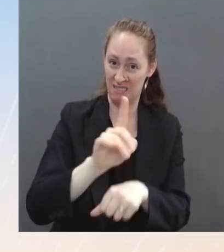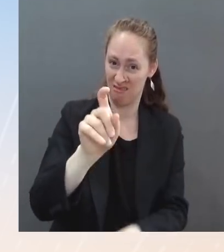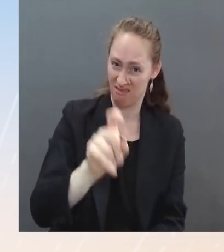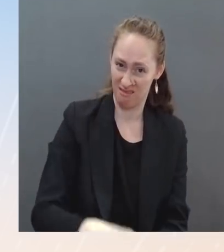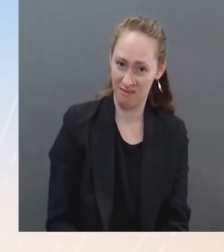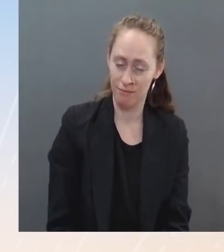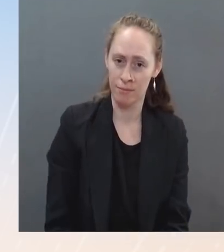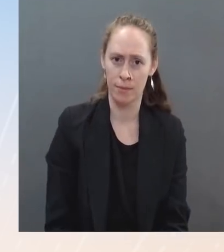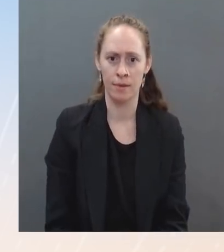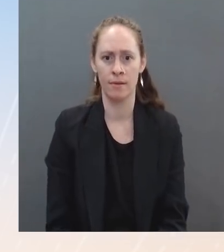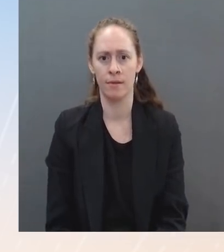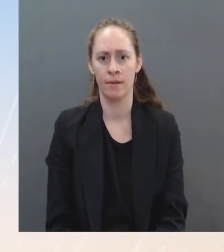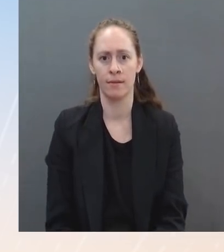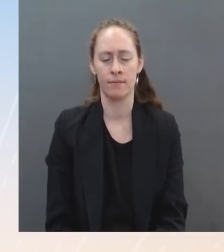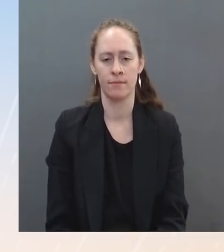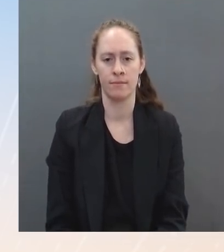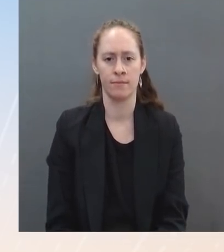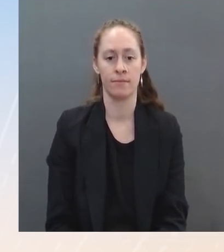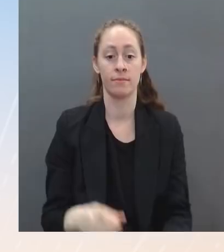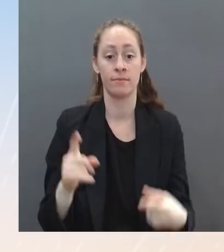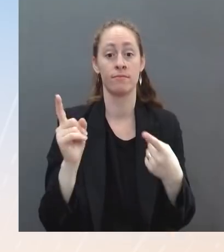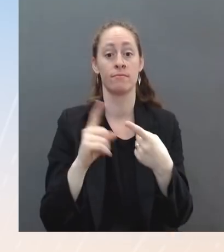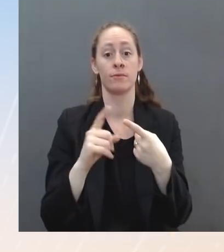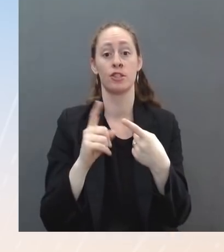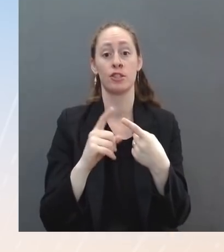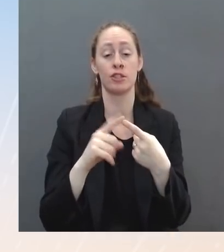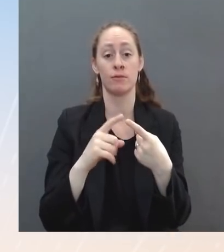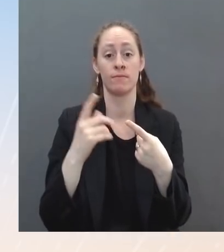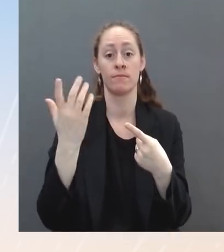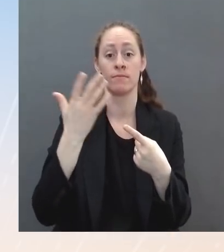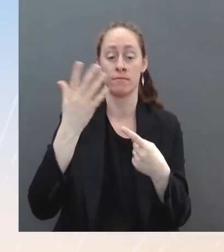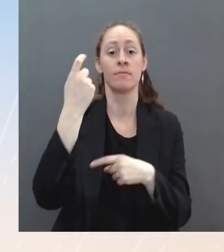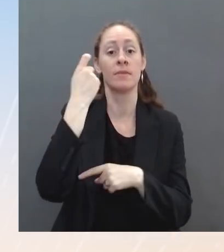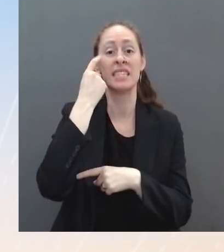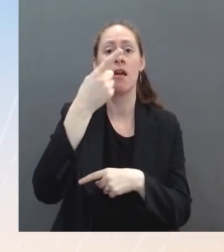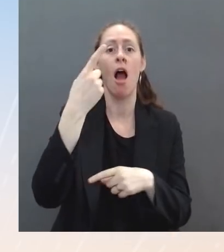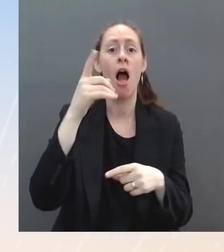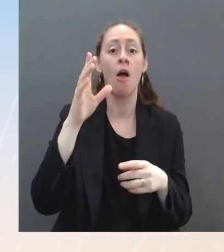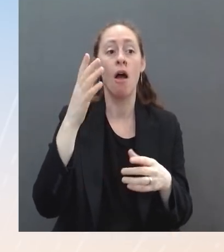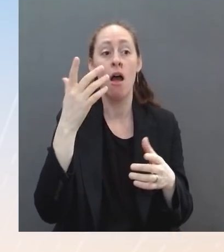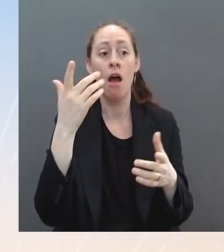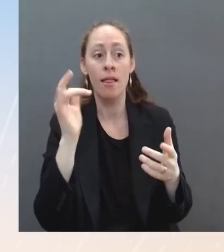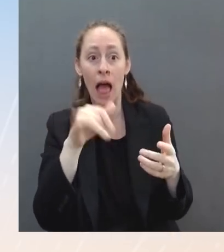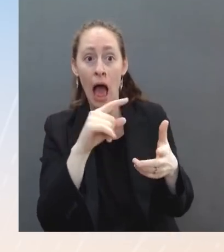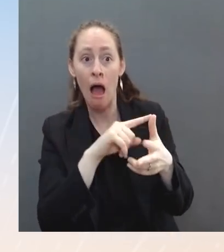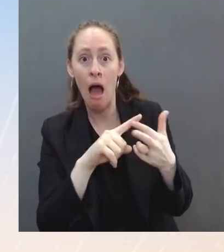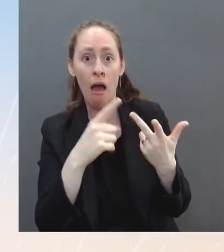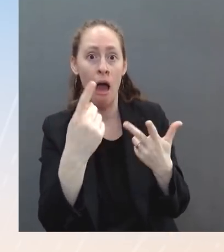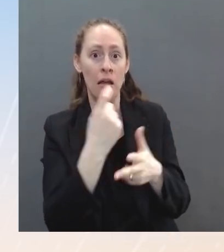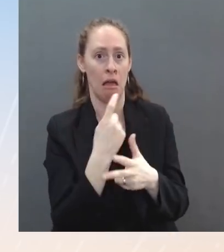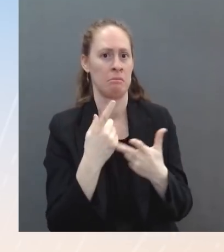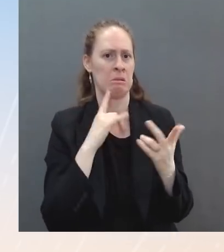On the -- on the second, the -- we start from the premise that all of these are leases on public land,